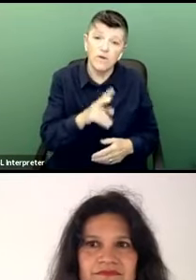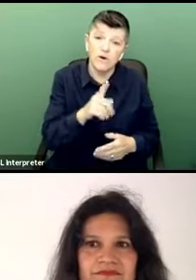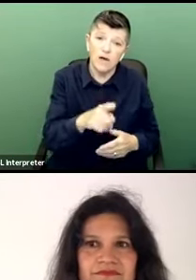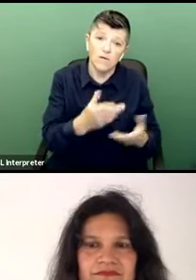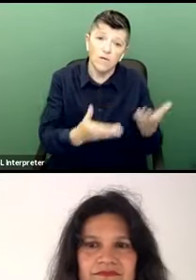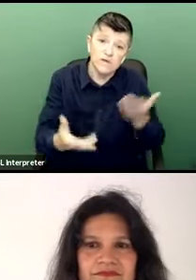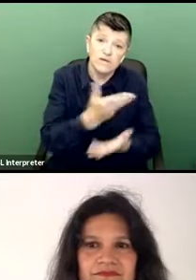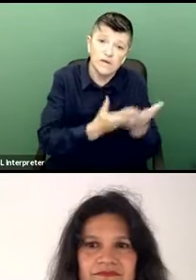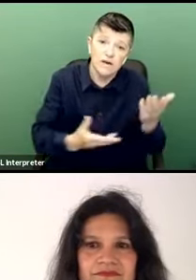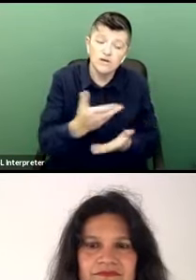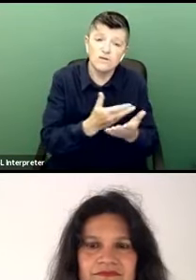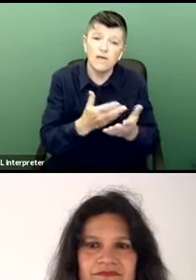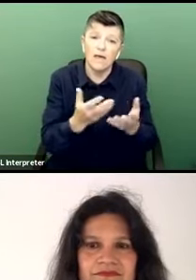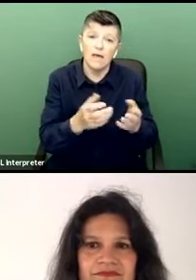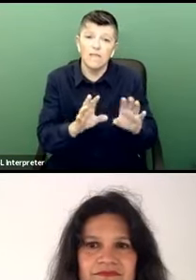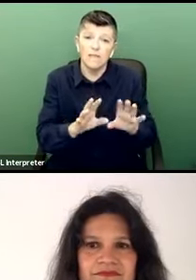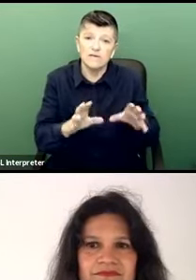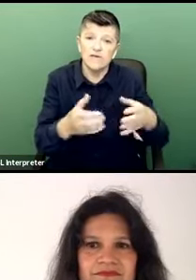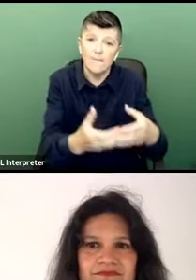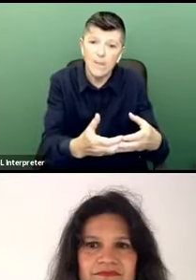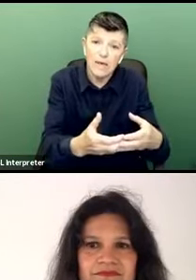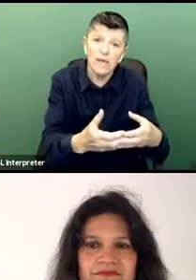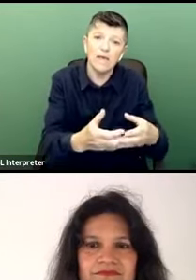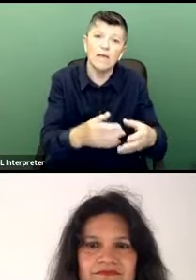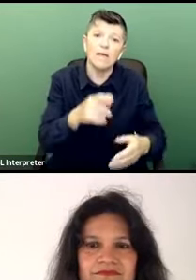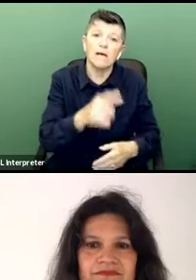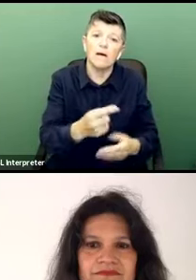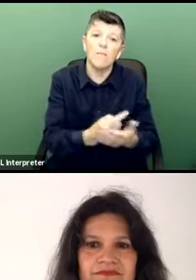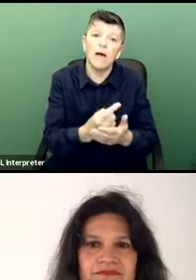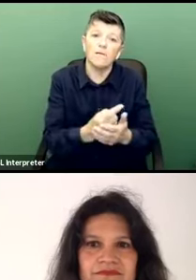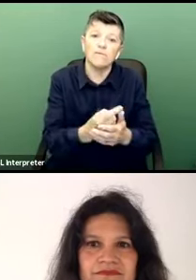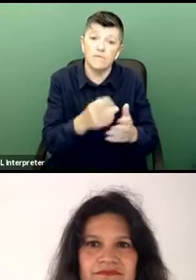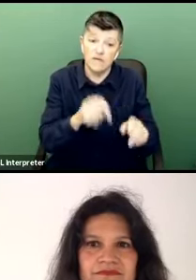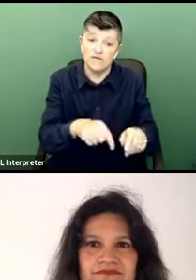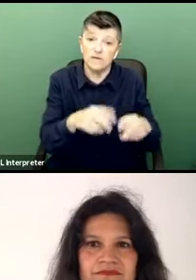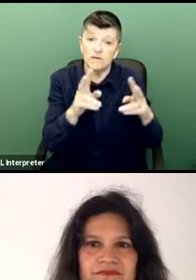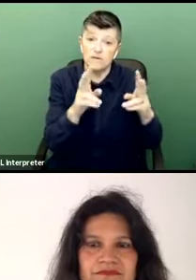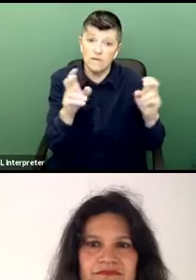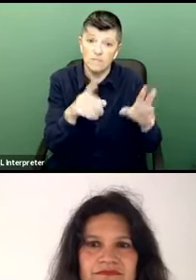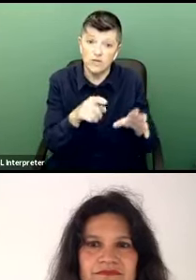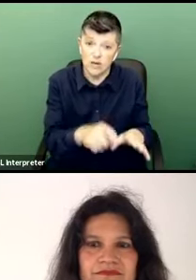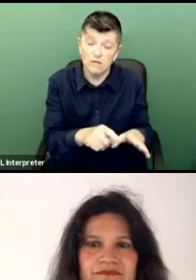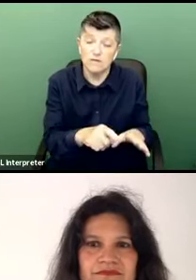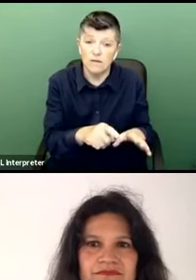student at presidency university in India she's